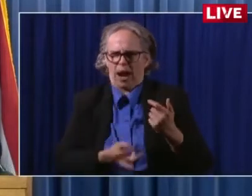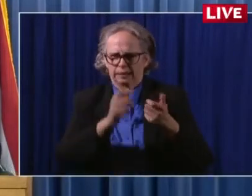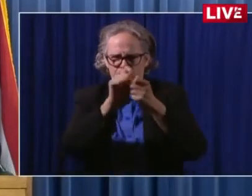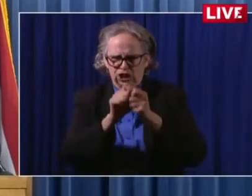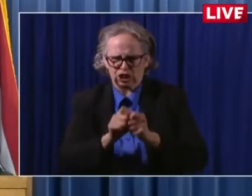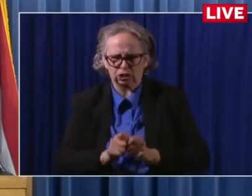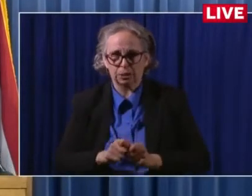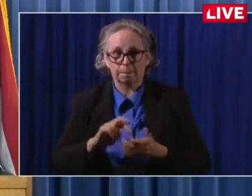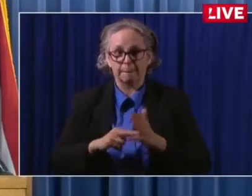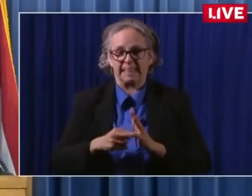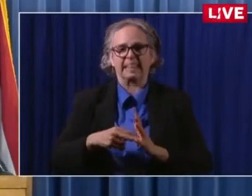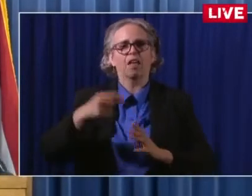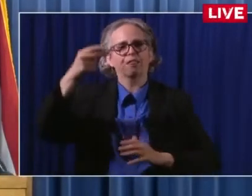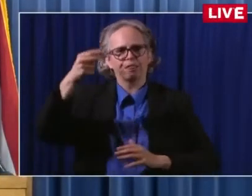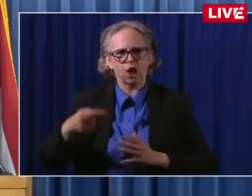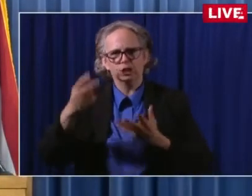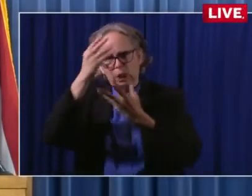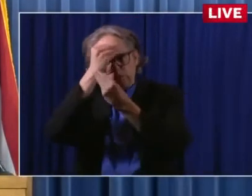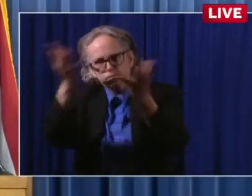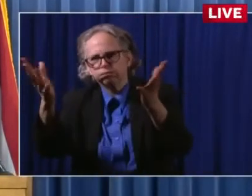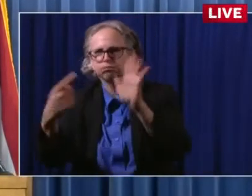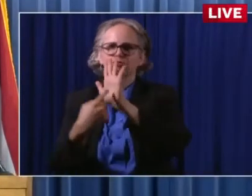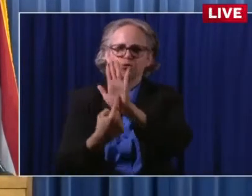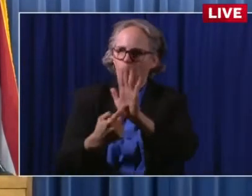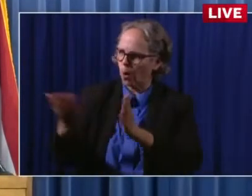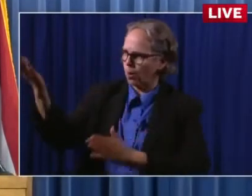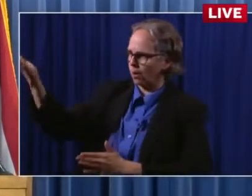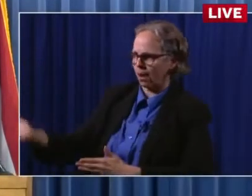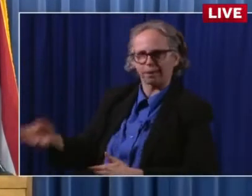WE ARE DOING IT BASICALLY ON WEDNESDAY.